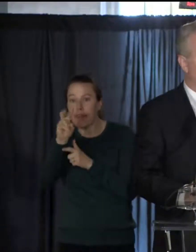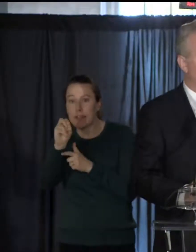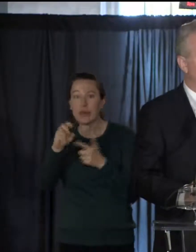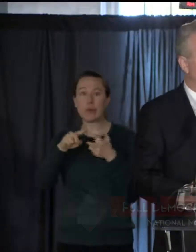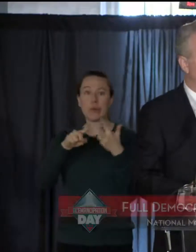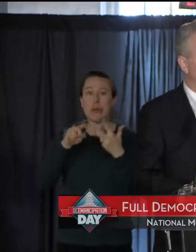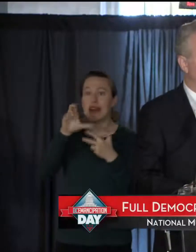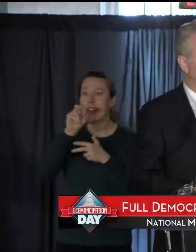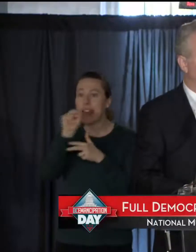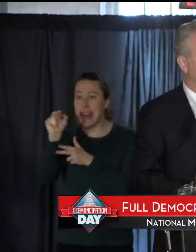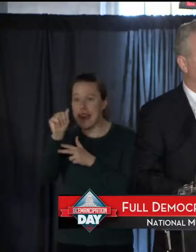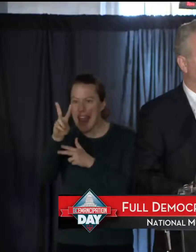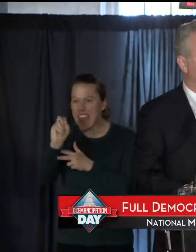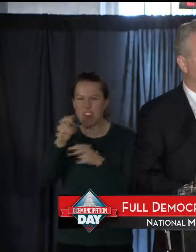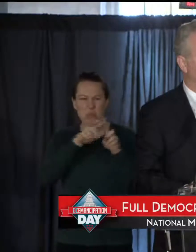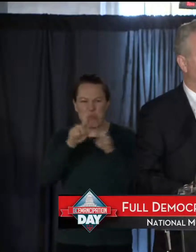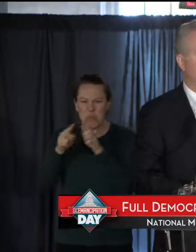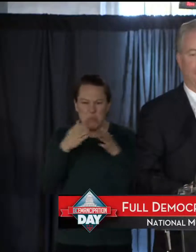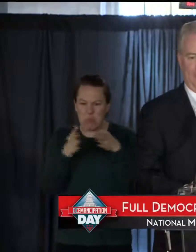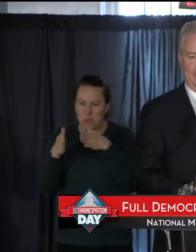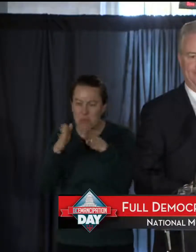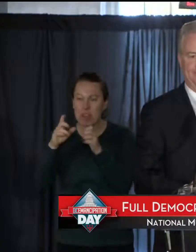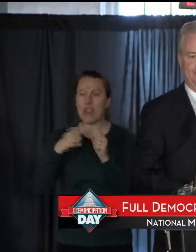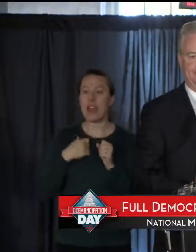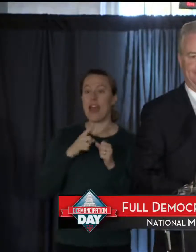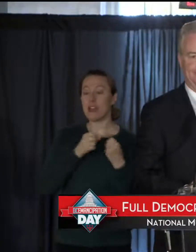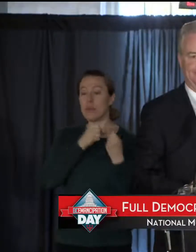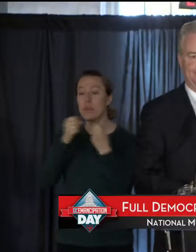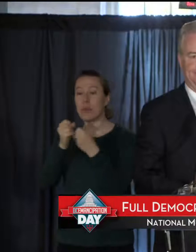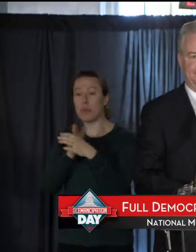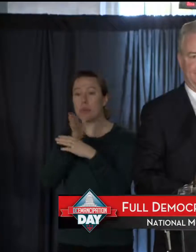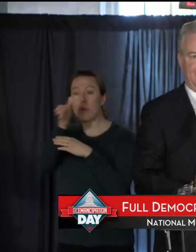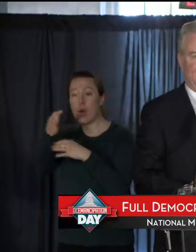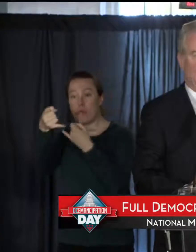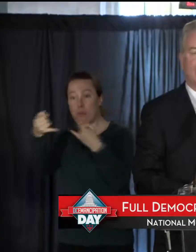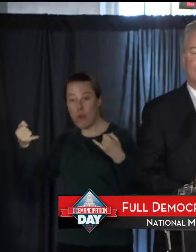YOU CROSS FROM THE DISTRICT OF COLUMBIA INTO MARYLAND ALL OF